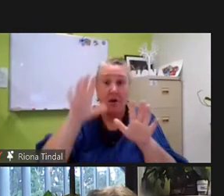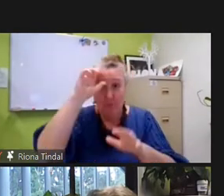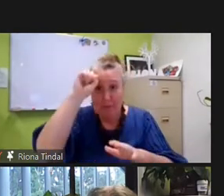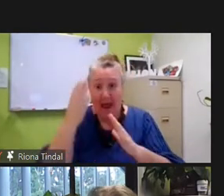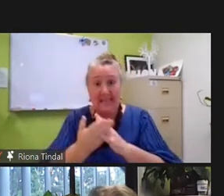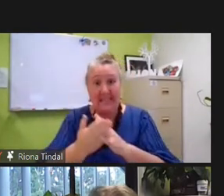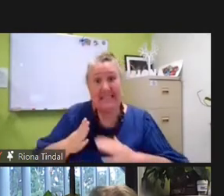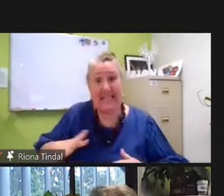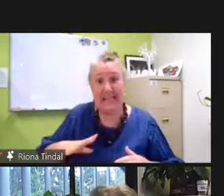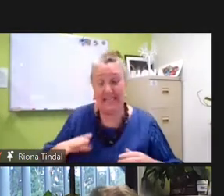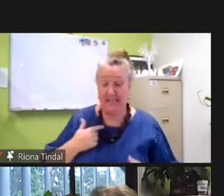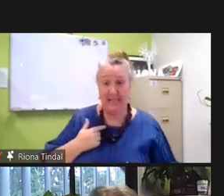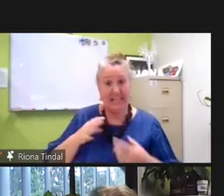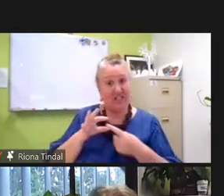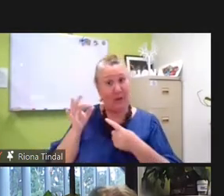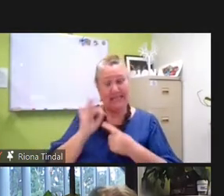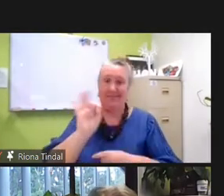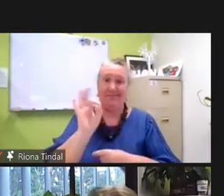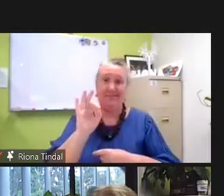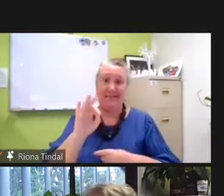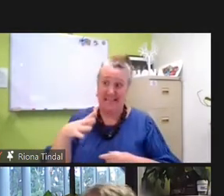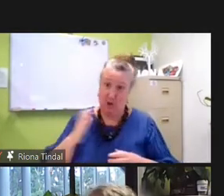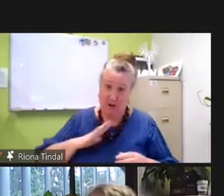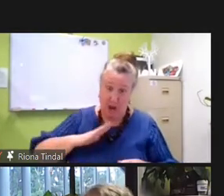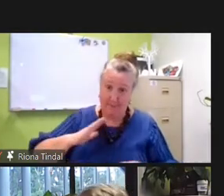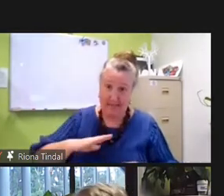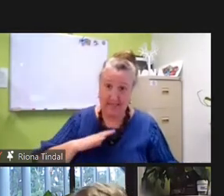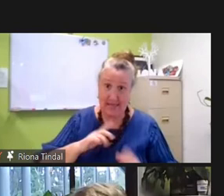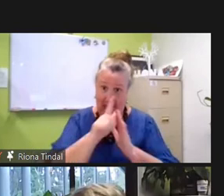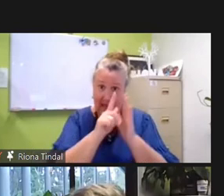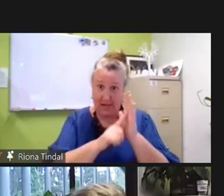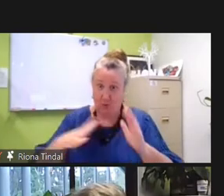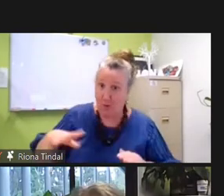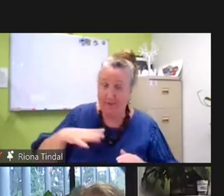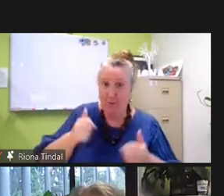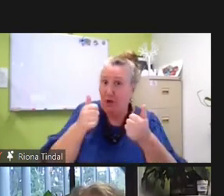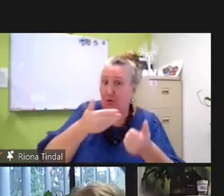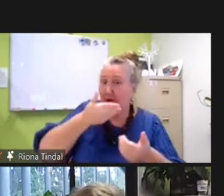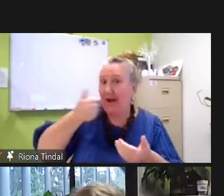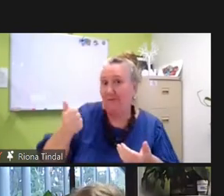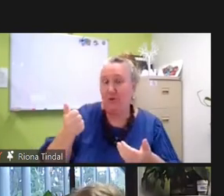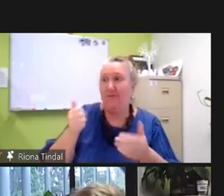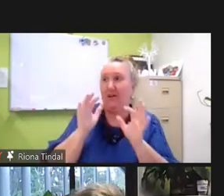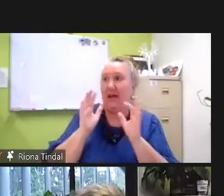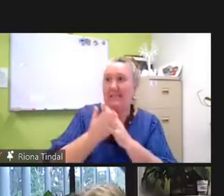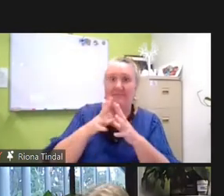available, the better. Please also remember that access isn't it a choice, it's a requirement.